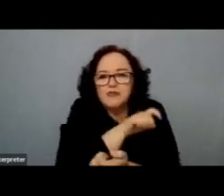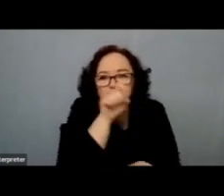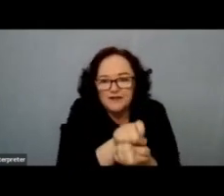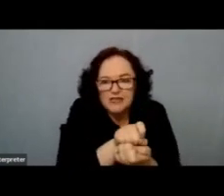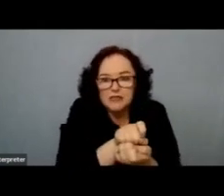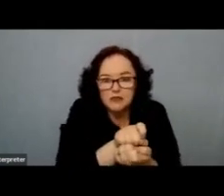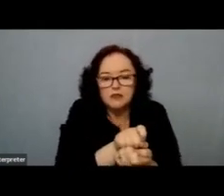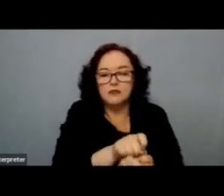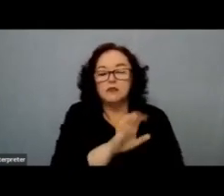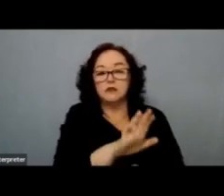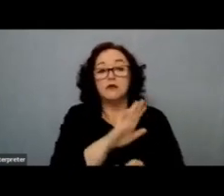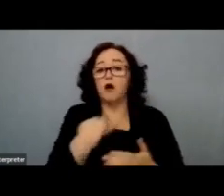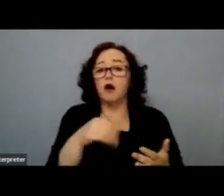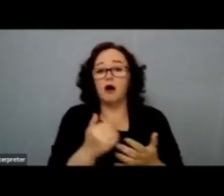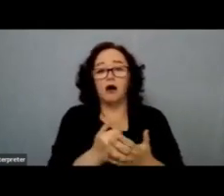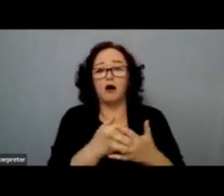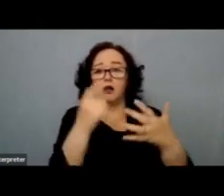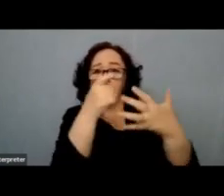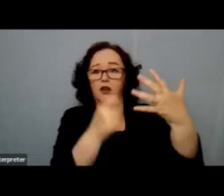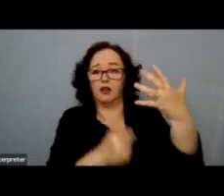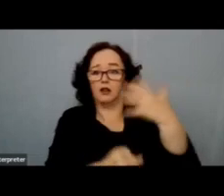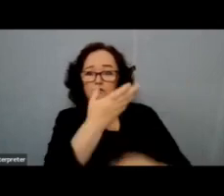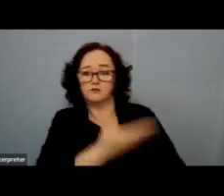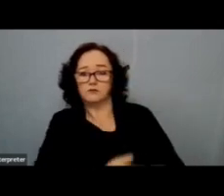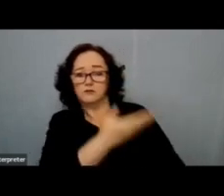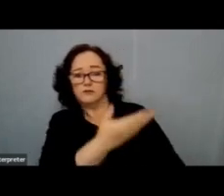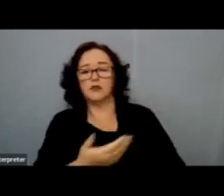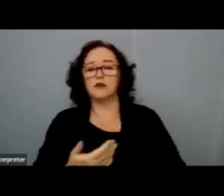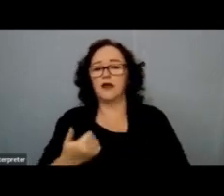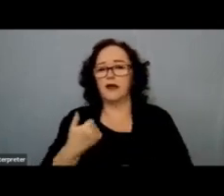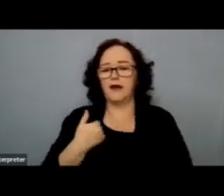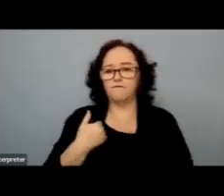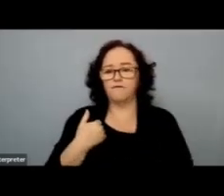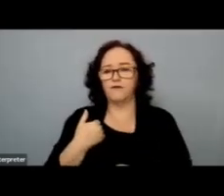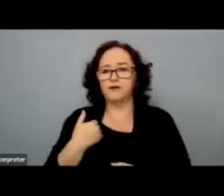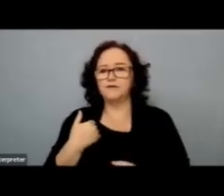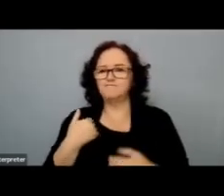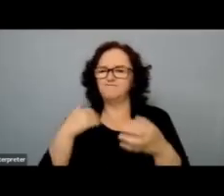have that kind of that sense of who to refer to for what built